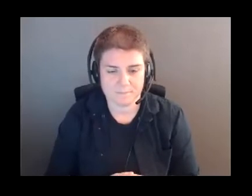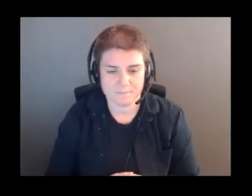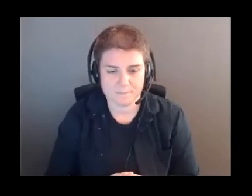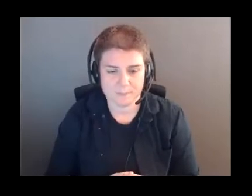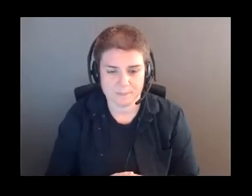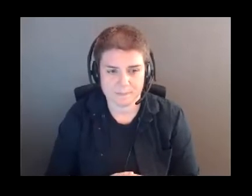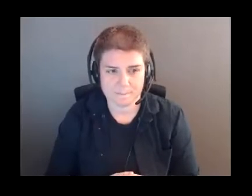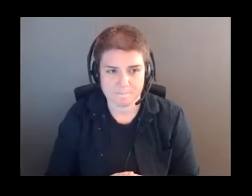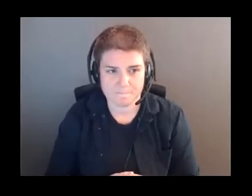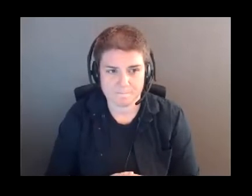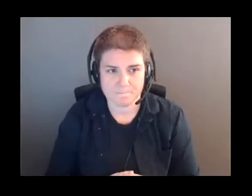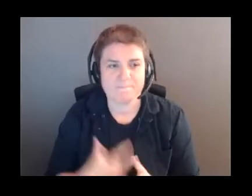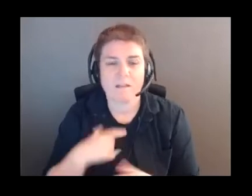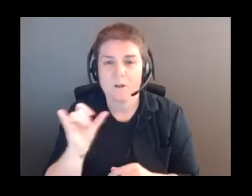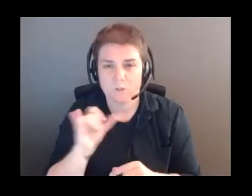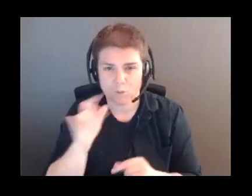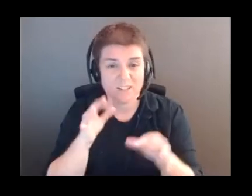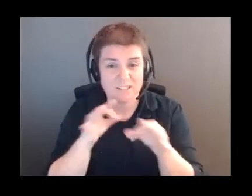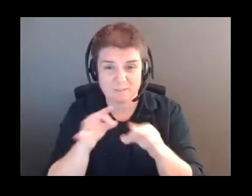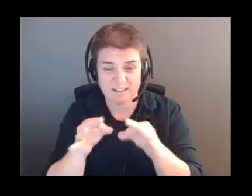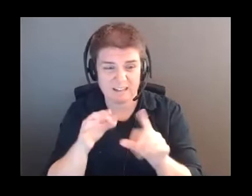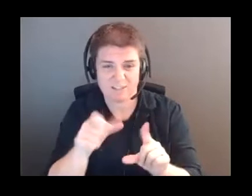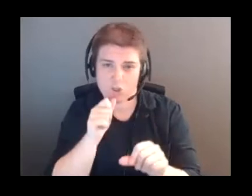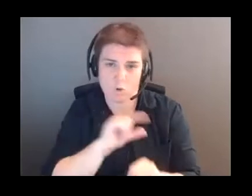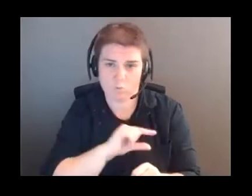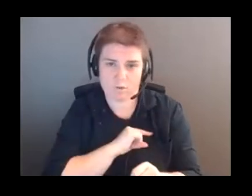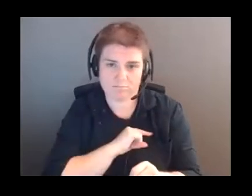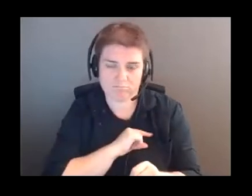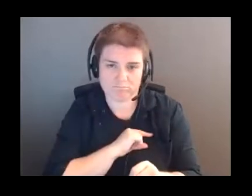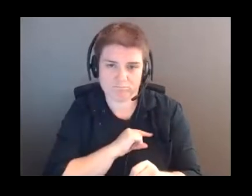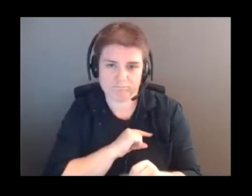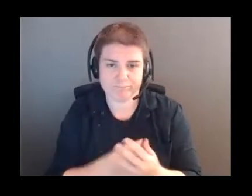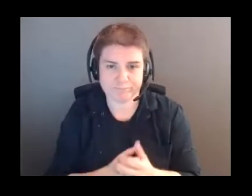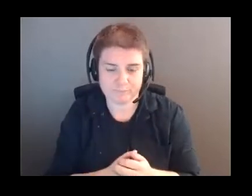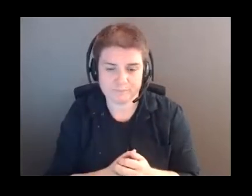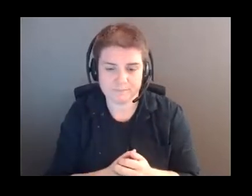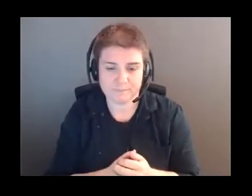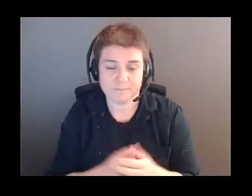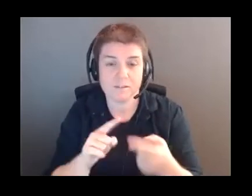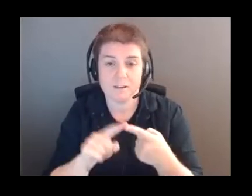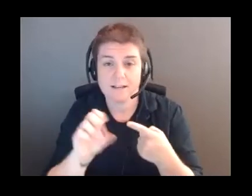take a moment to go over some of the ineligible expenses. Salaries and wages for existing